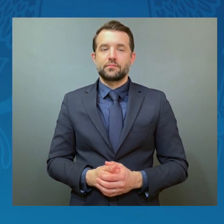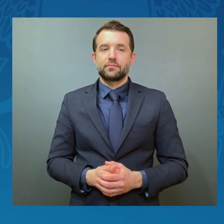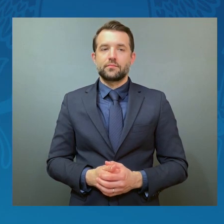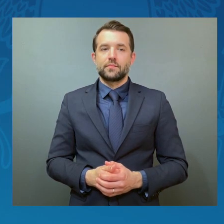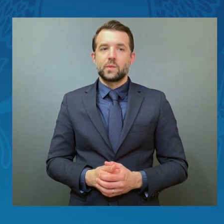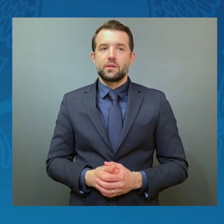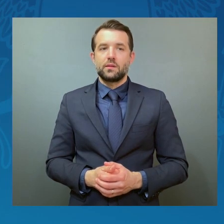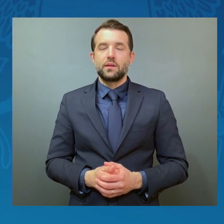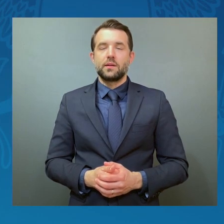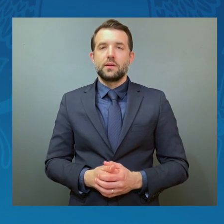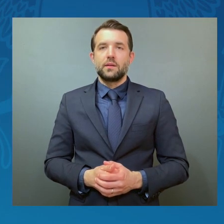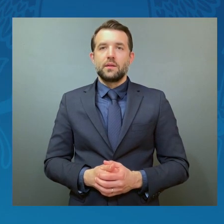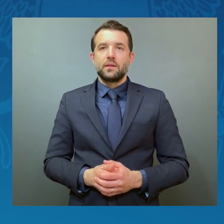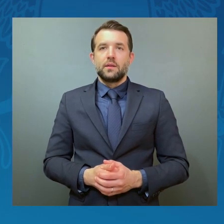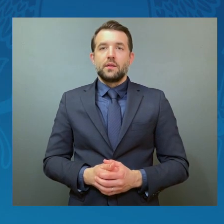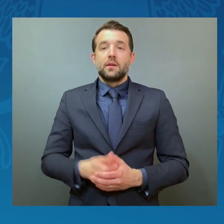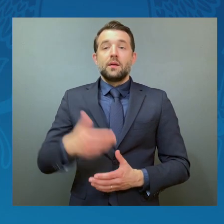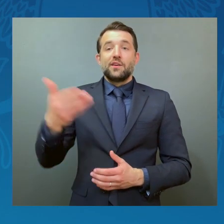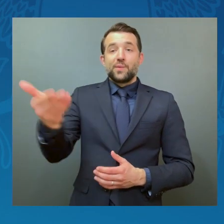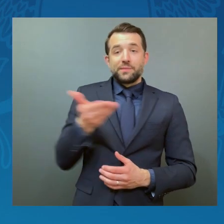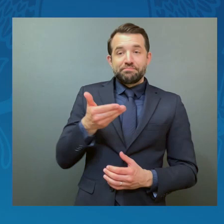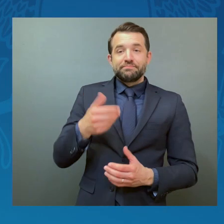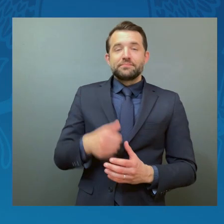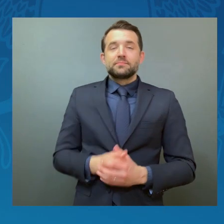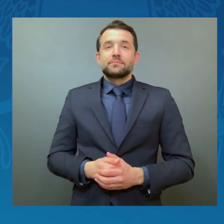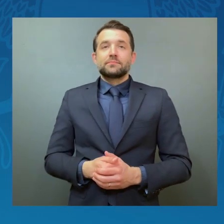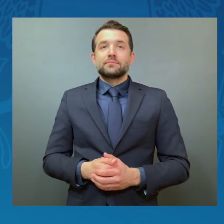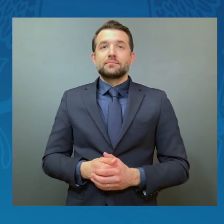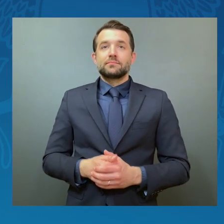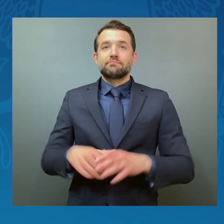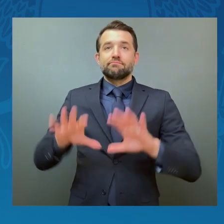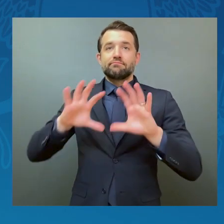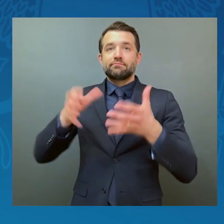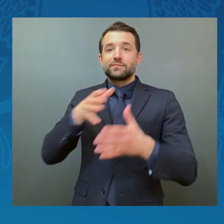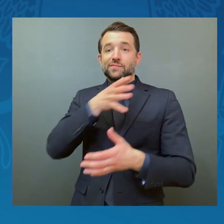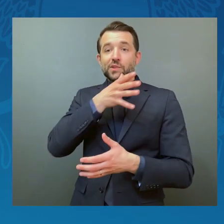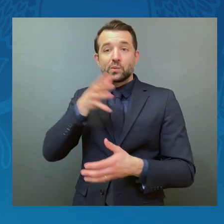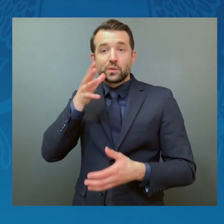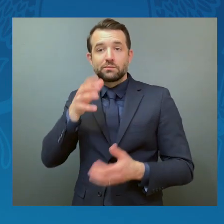Moderator: Please welcome Department of Agriculture Deputy Secretary, Jewel Bronaugh.